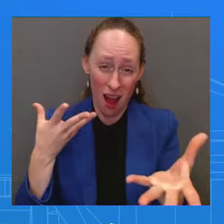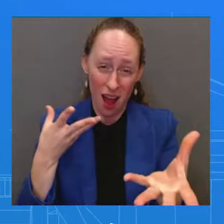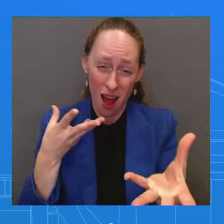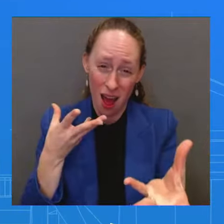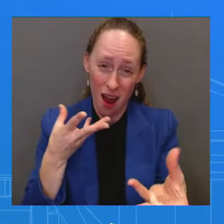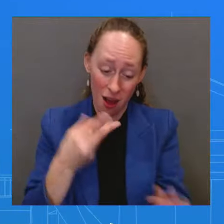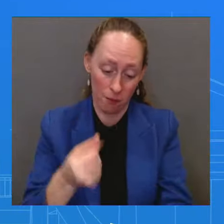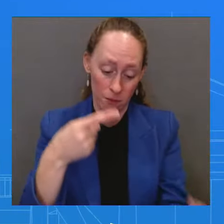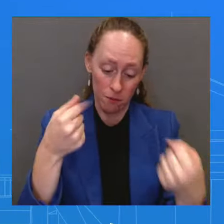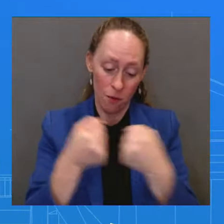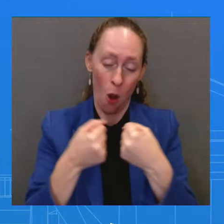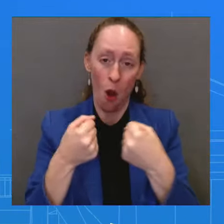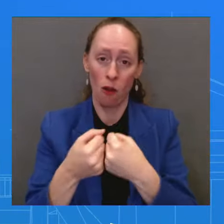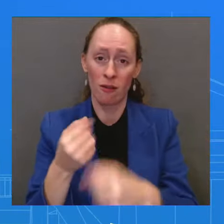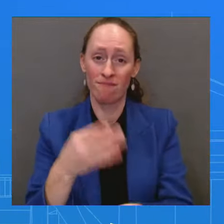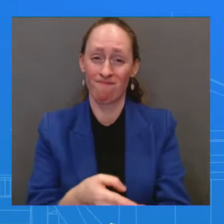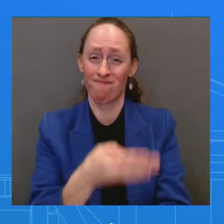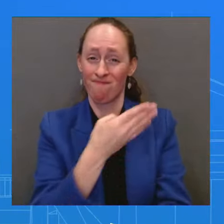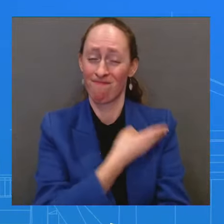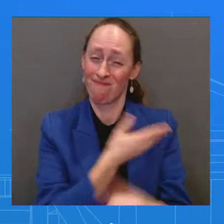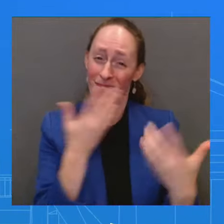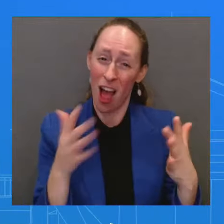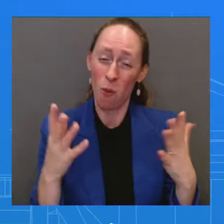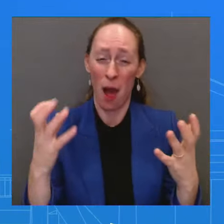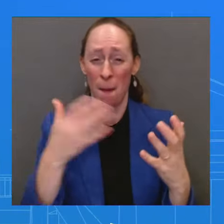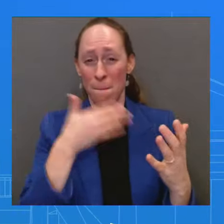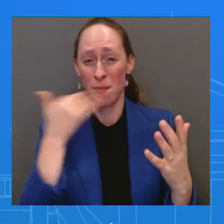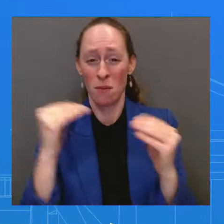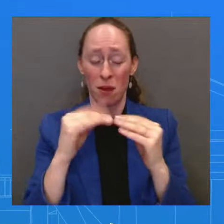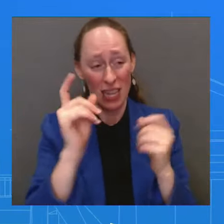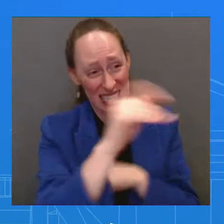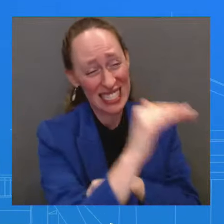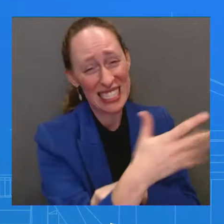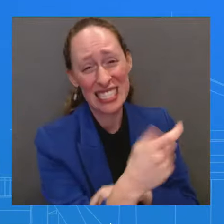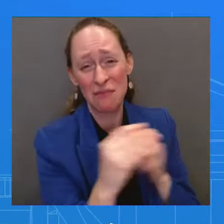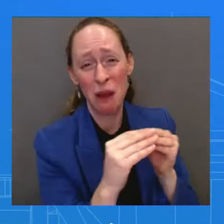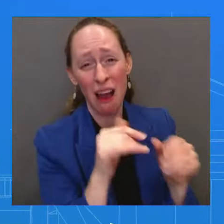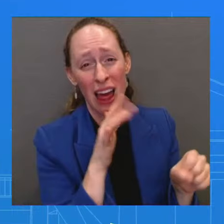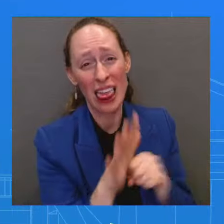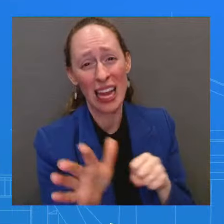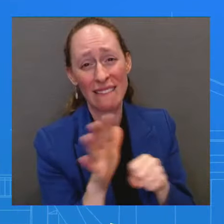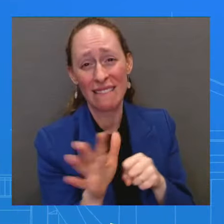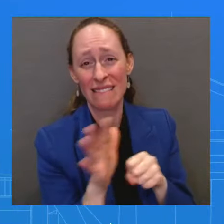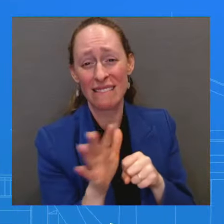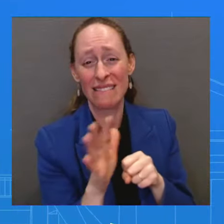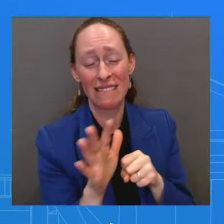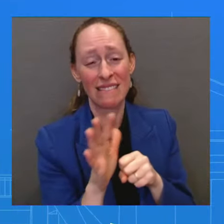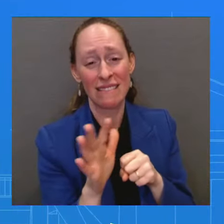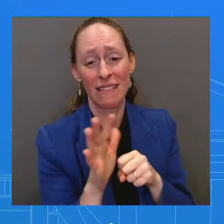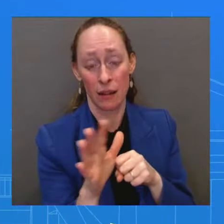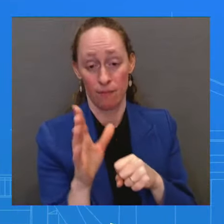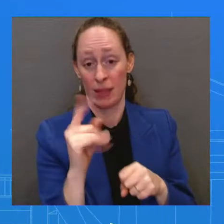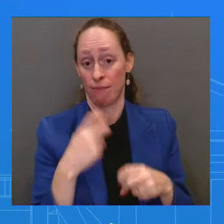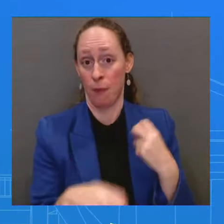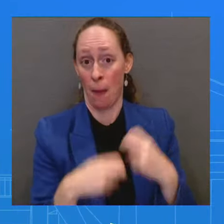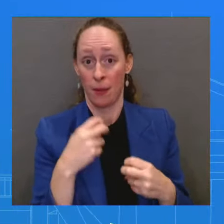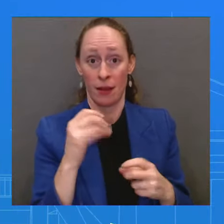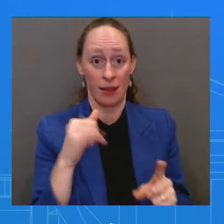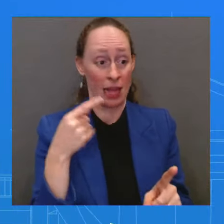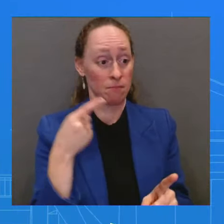The most -- the most extreme House Republicans have sought to eliminate thousands of Border Patrol folks at -- at the -- at the border,